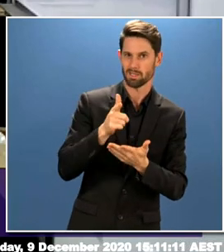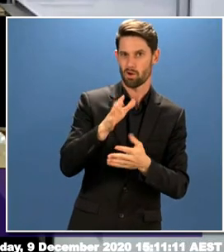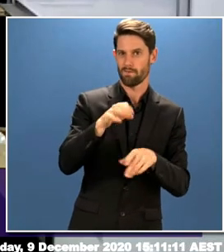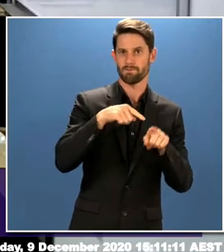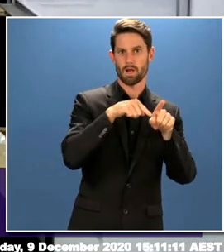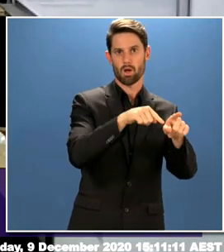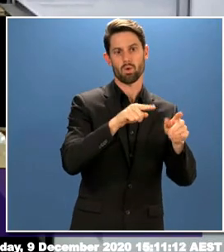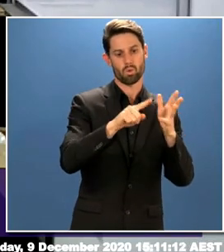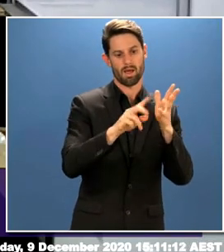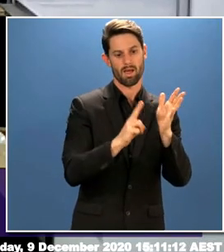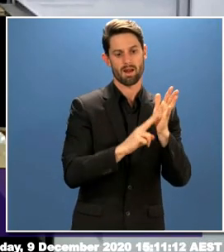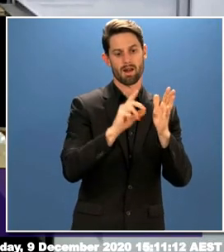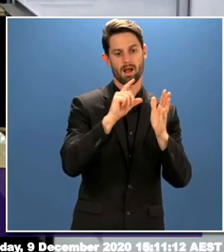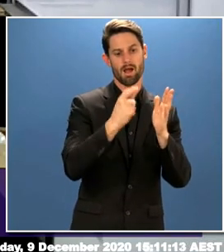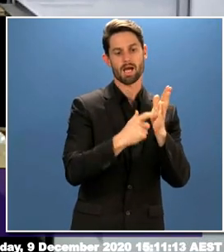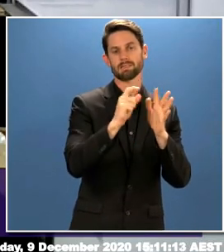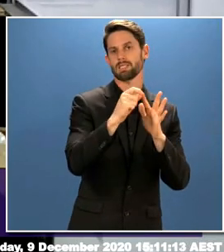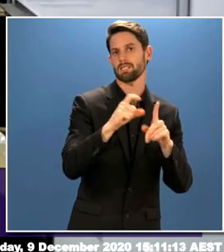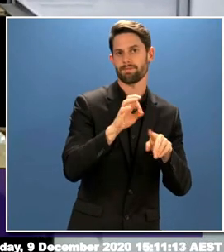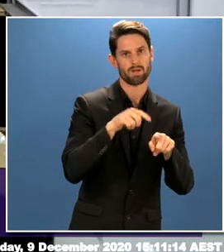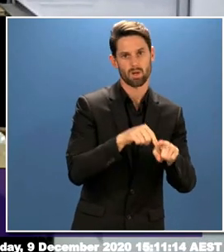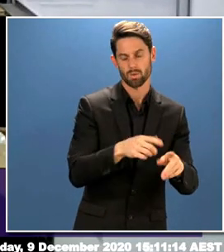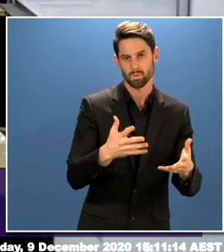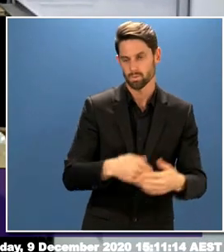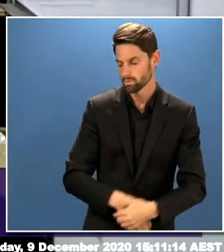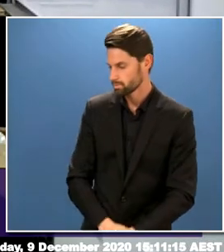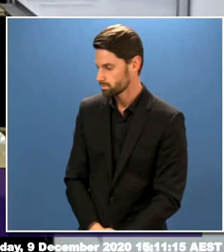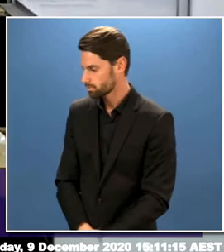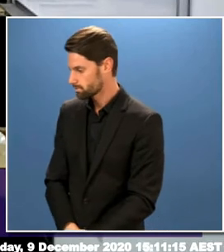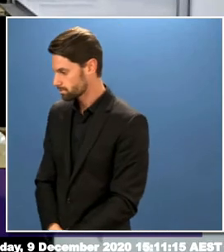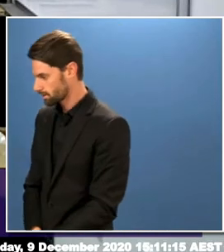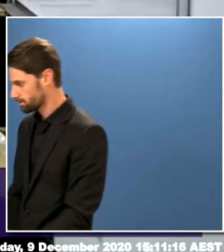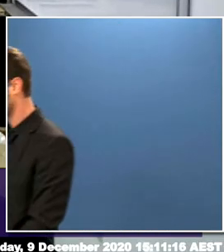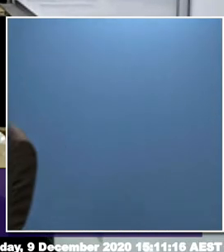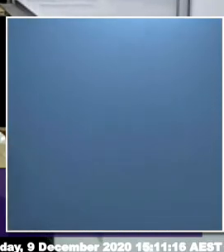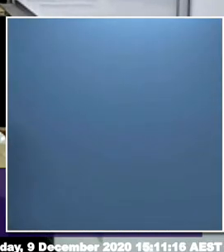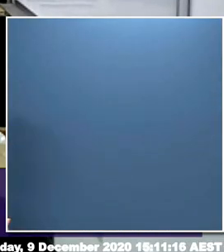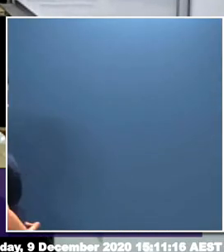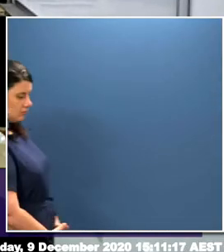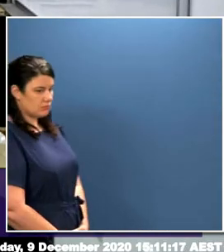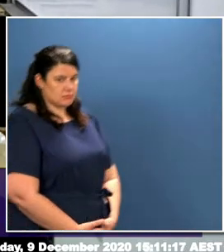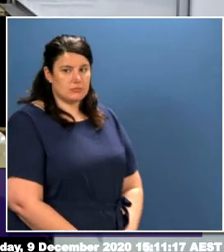of people with disabilities and self determination. So one of the concerns is that for a young person who has got no